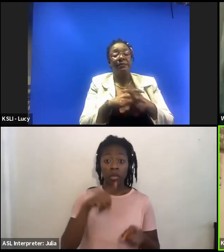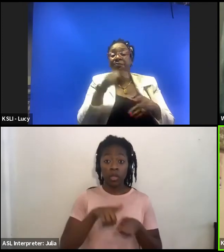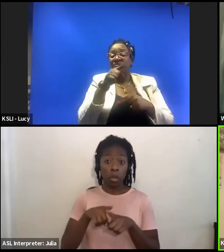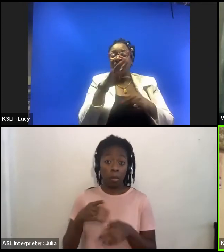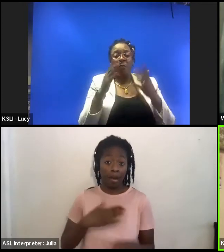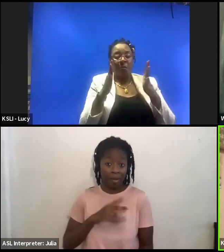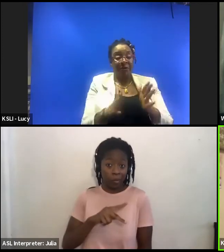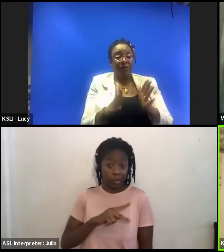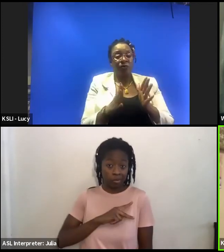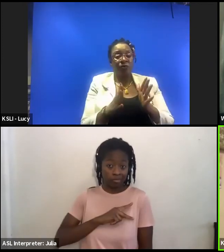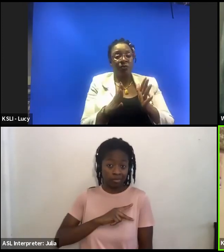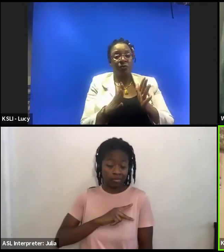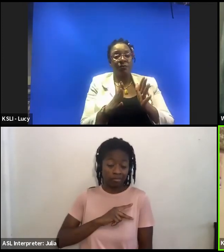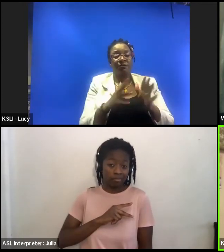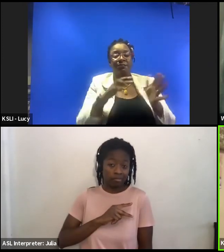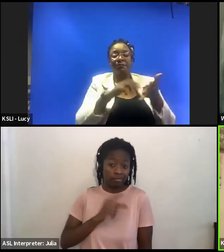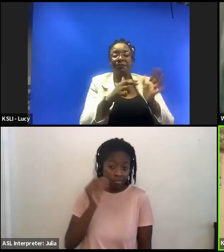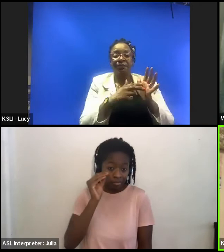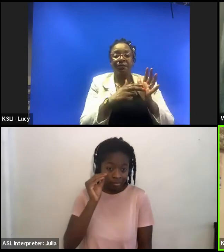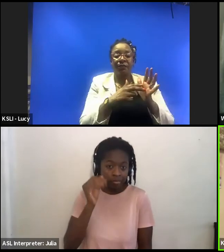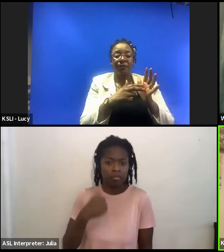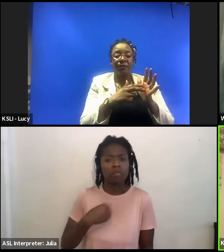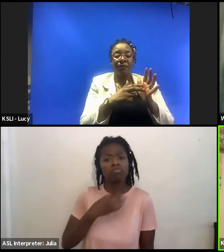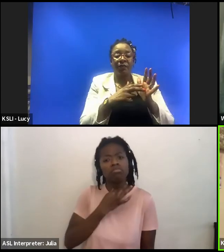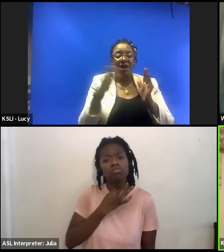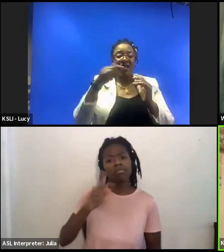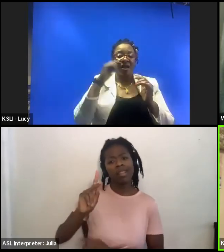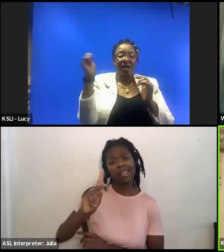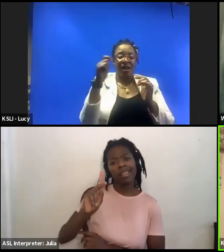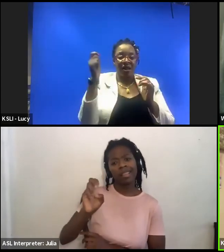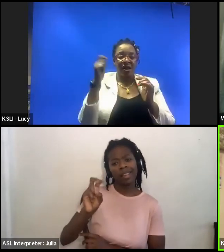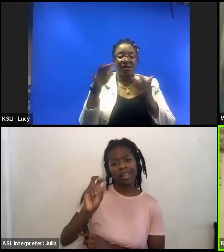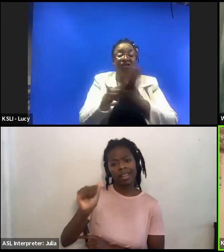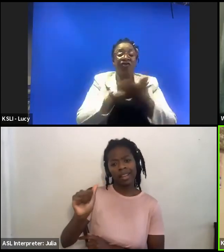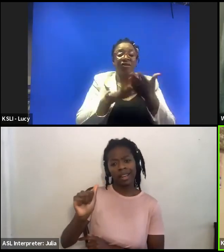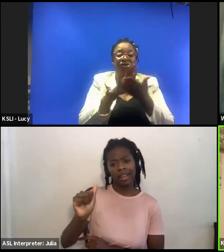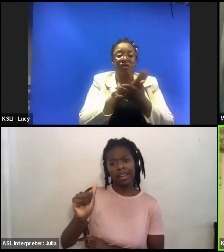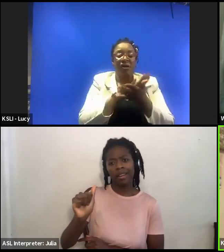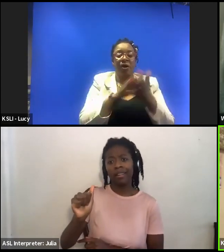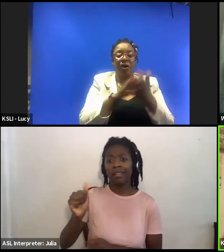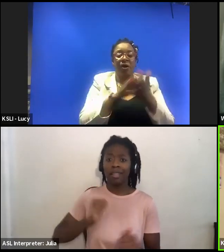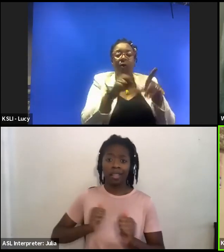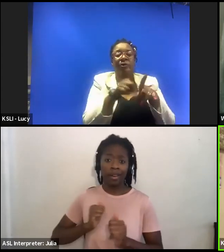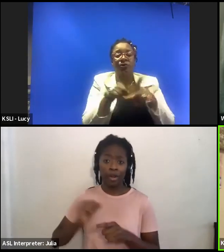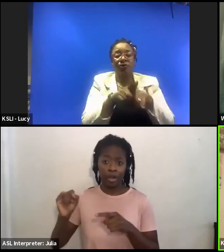which I'm curious about in the Kenyan theater industry and also in the international work that you've done